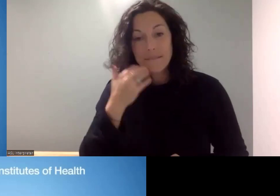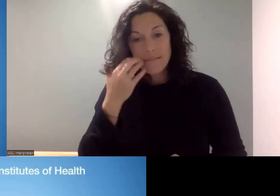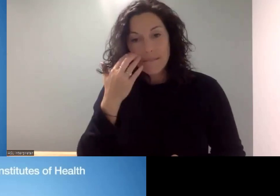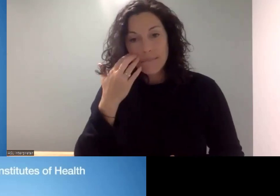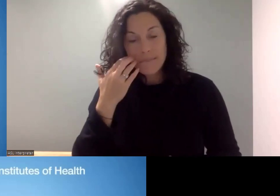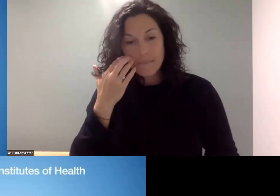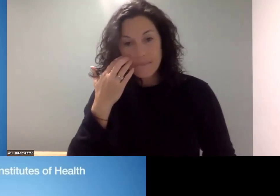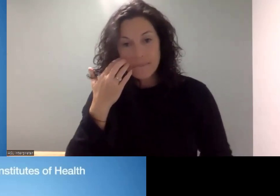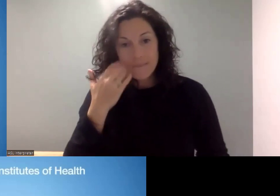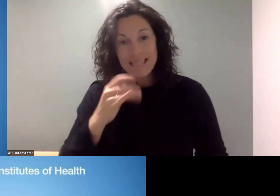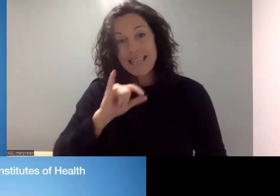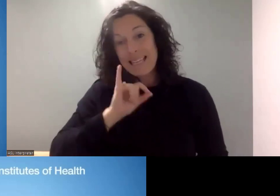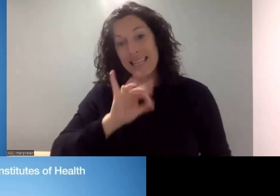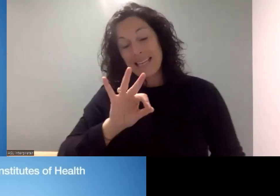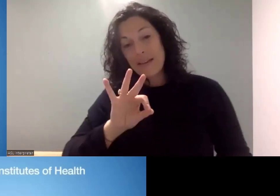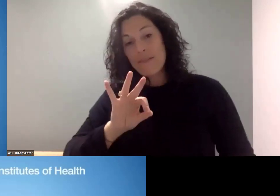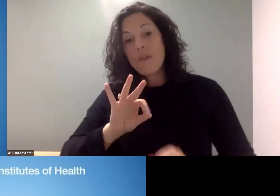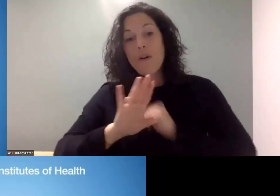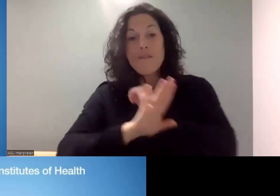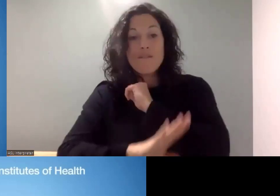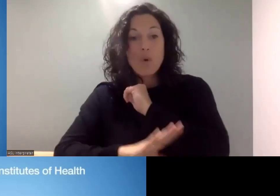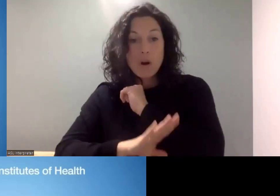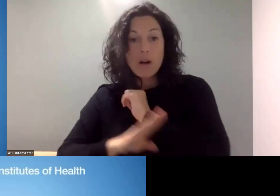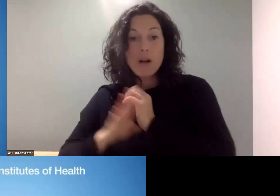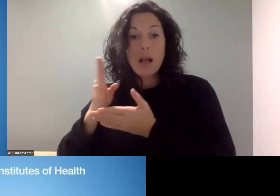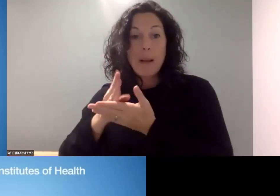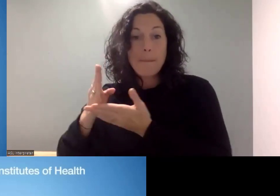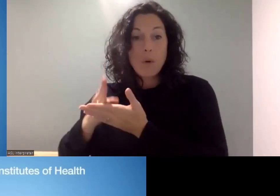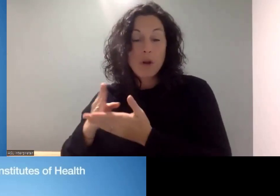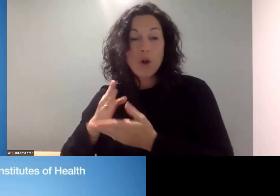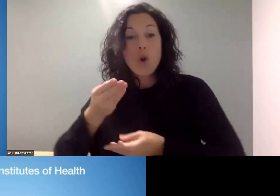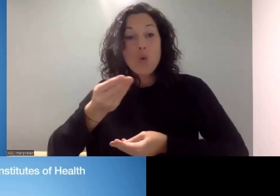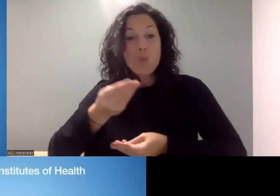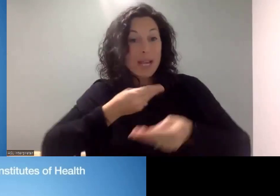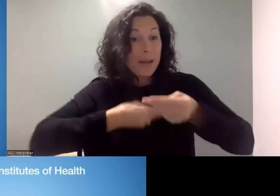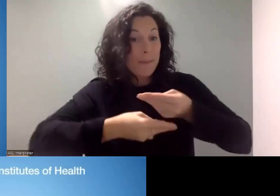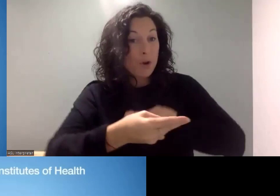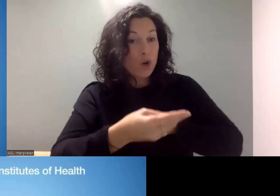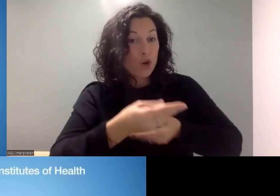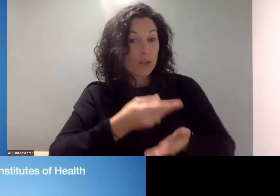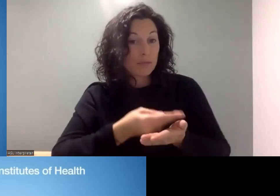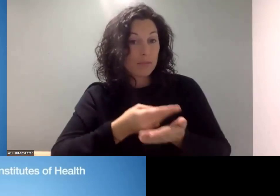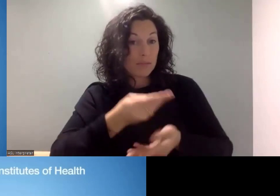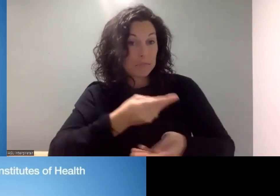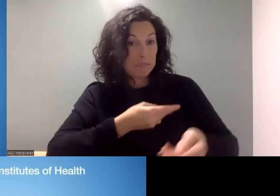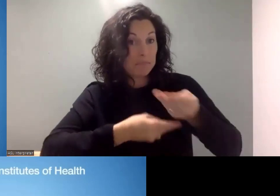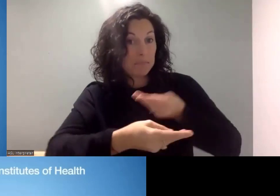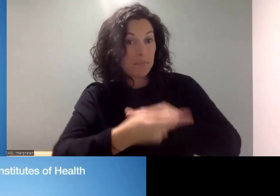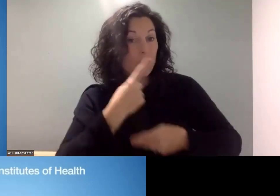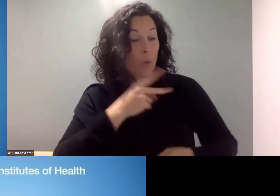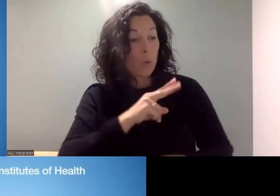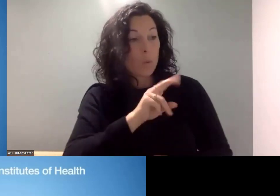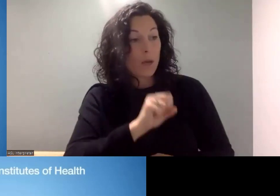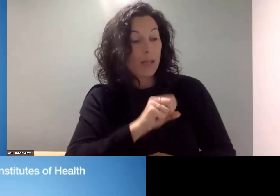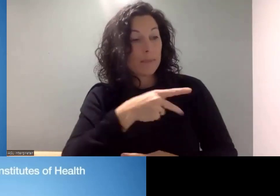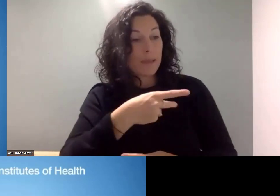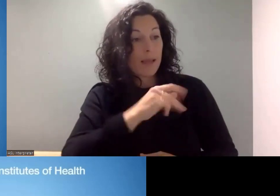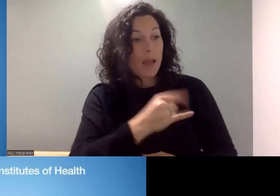if a foreign component reimburses the U.S. institution for the U.S. PI to travel internationally,